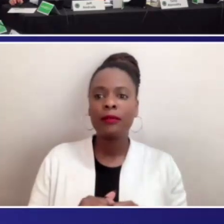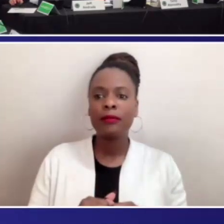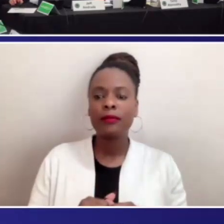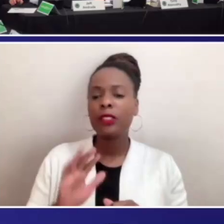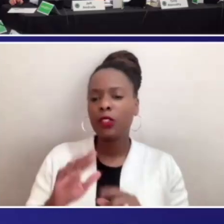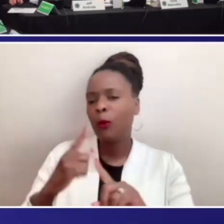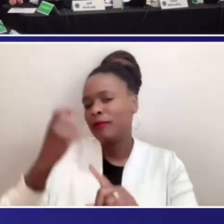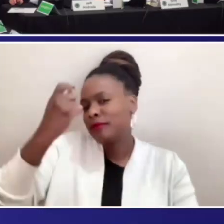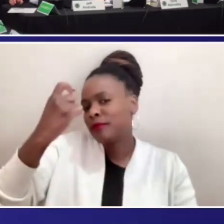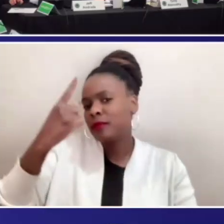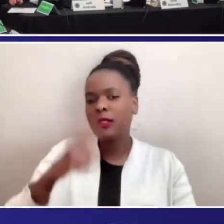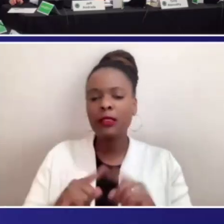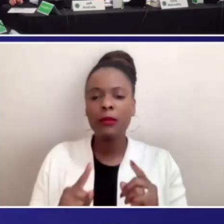but it runs into a problem of like, we --